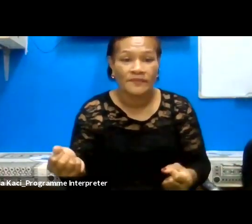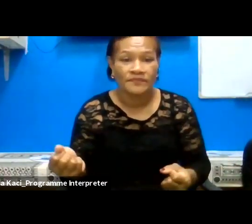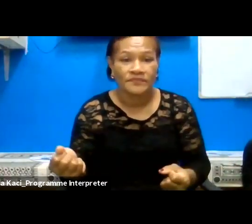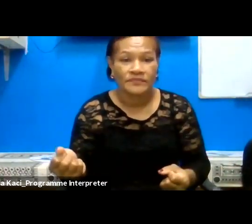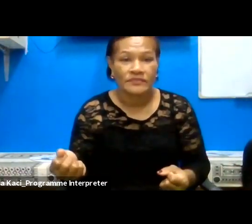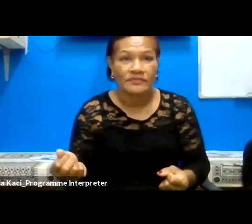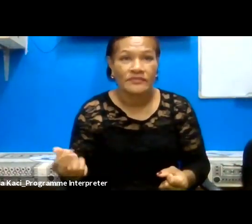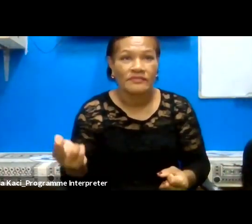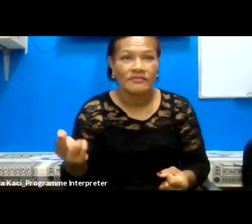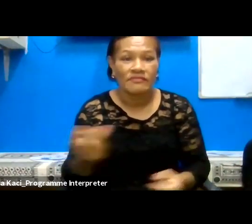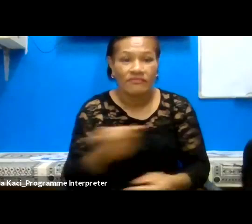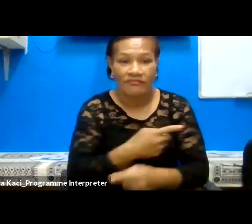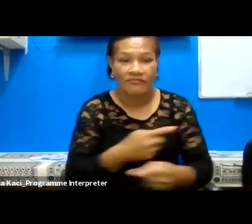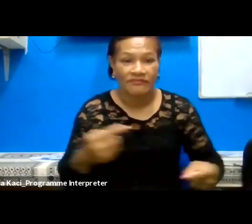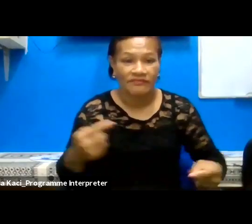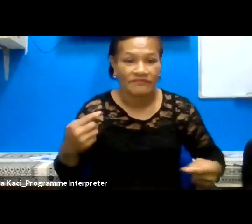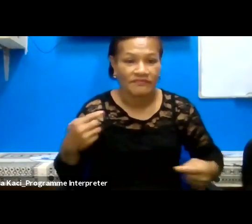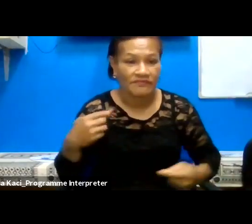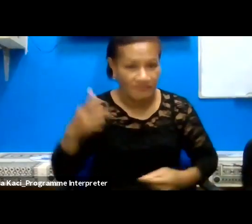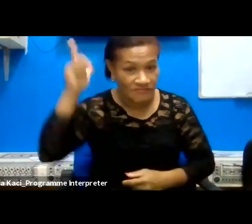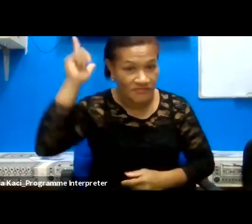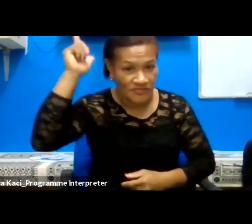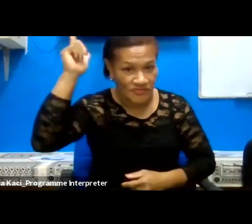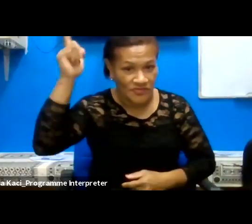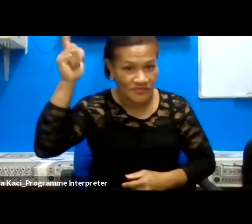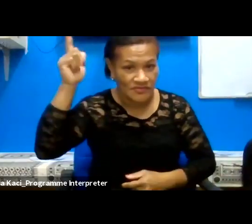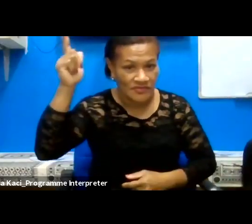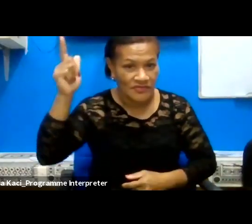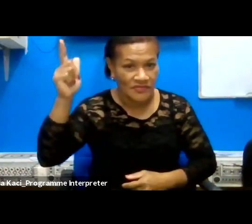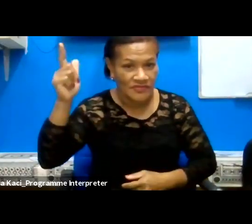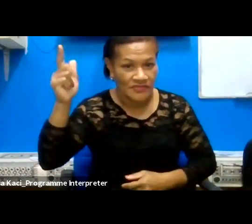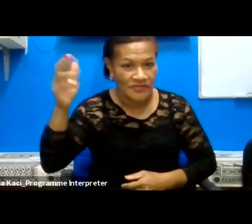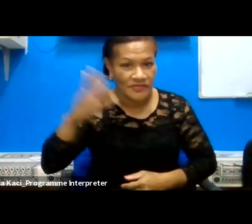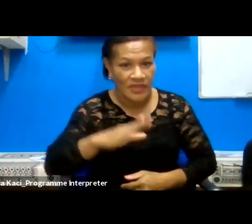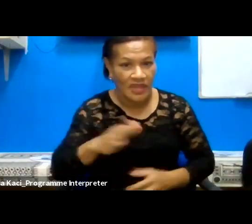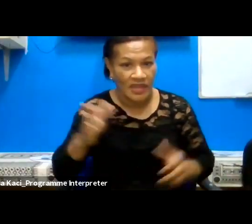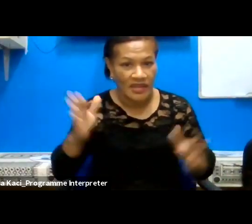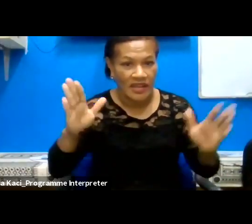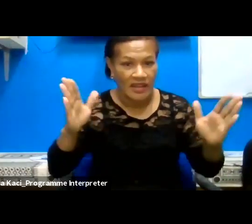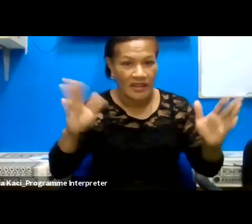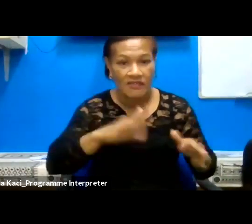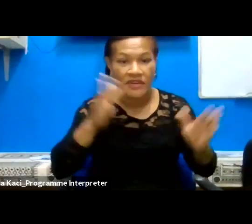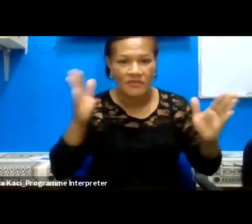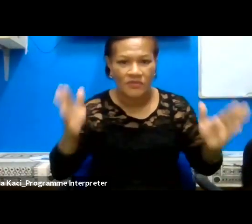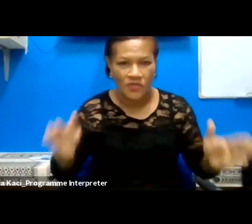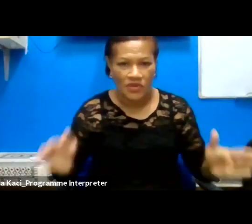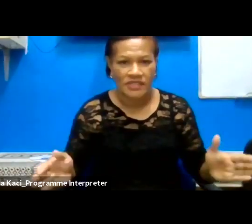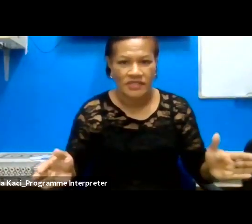need to adapt and accommodate